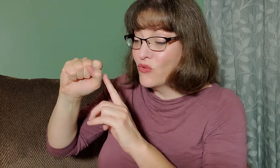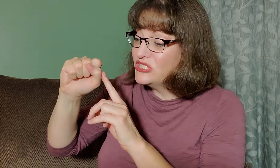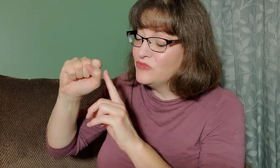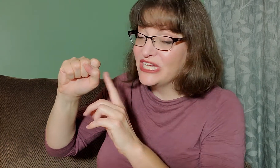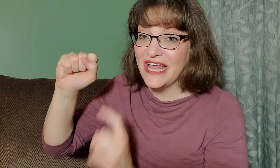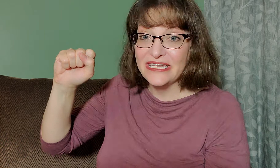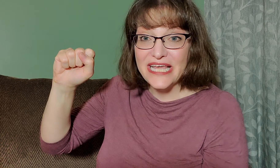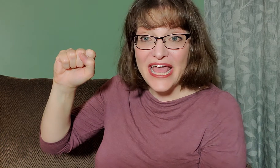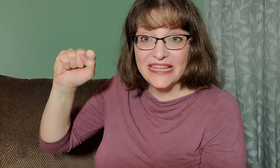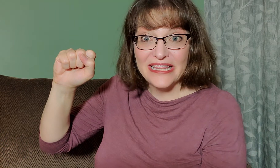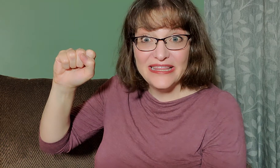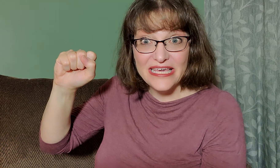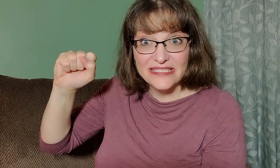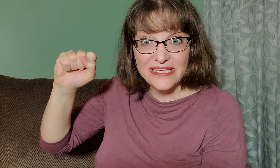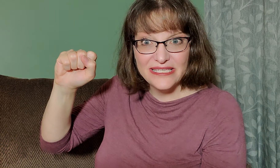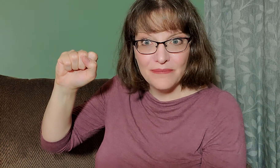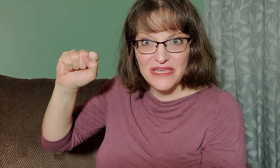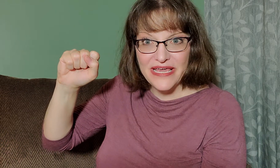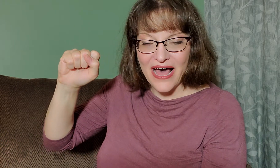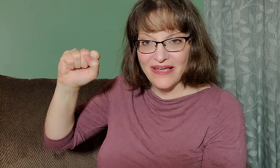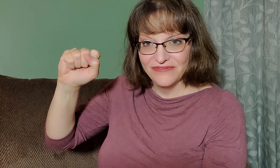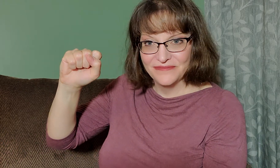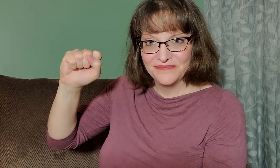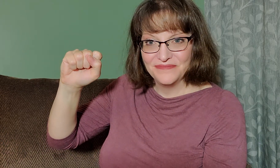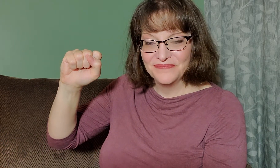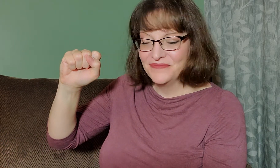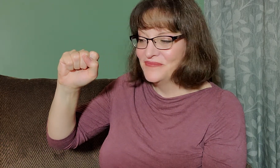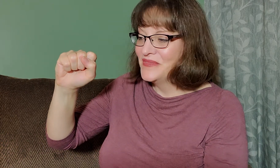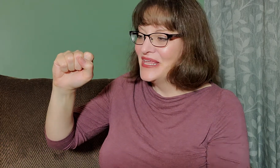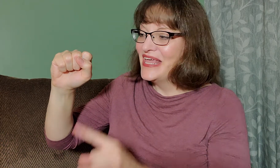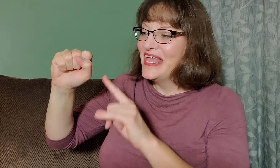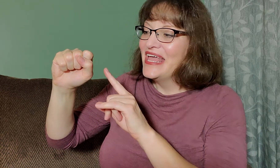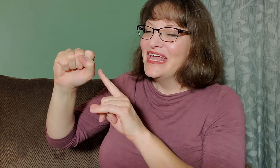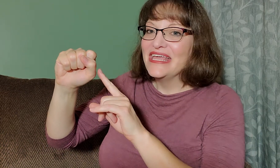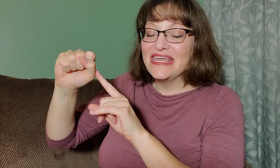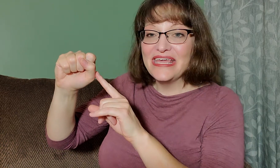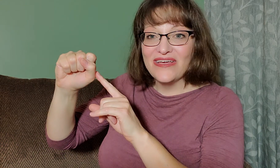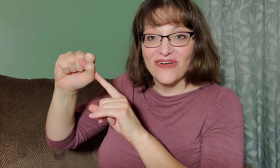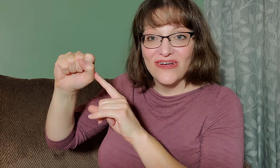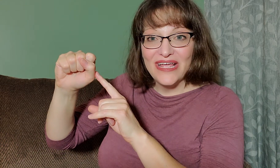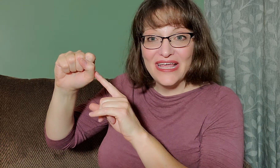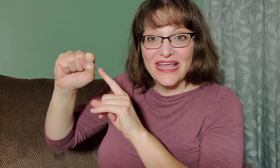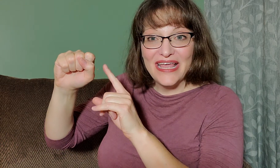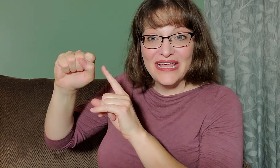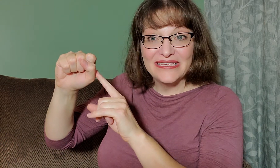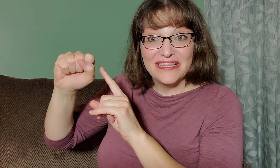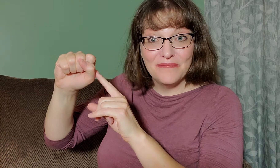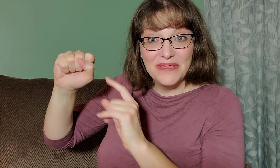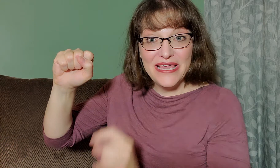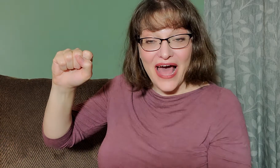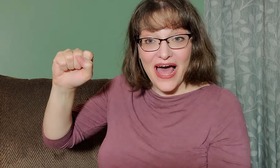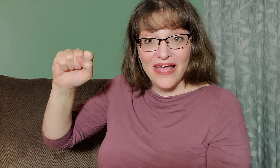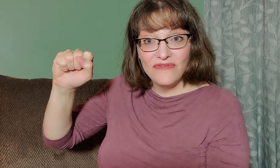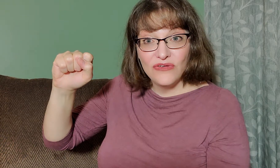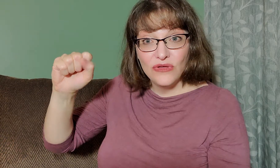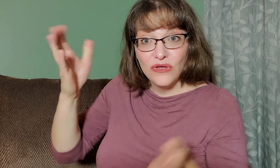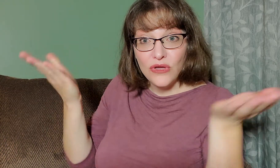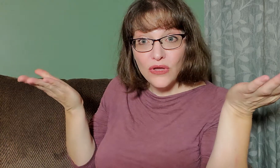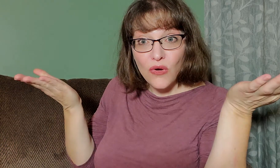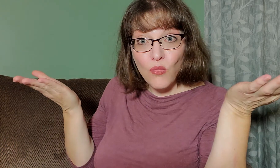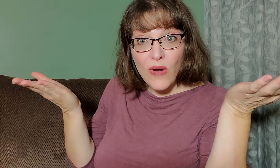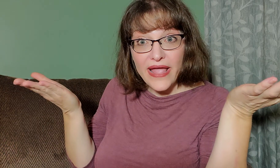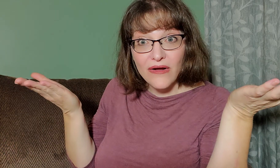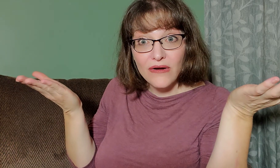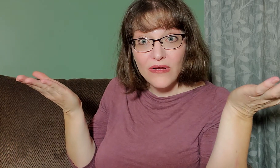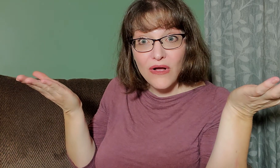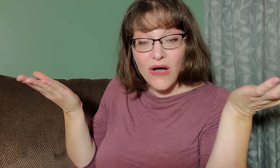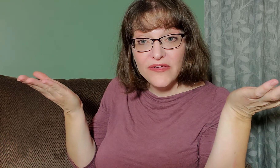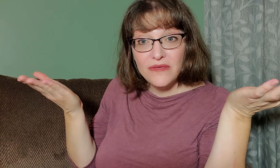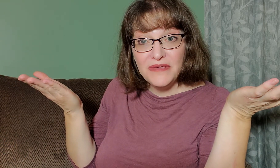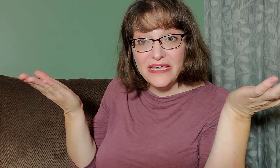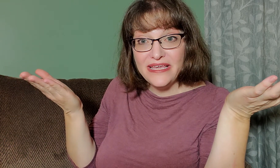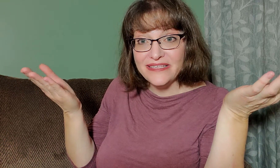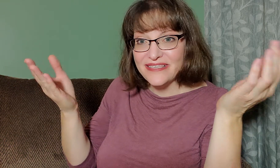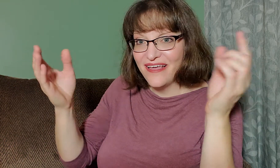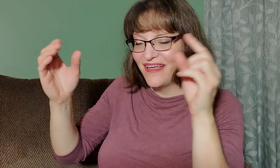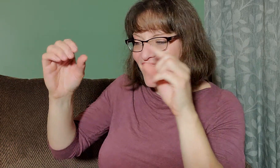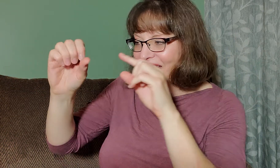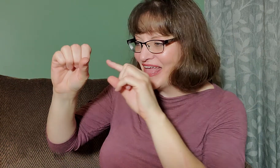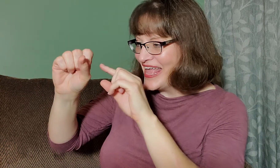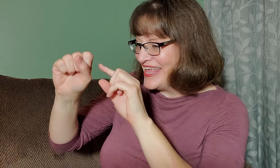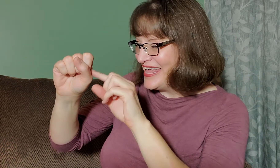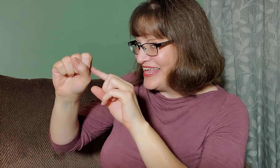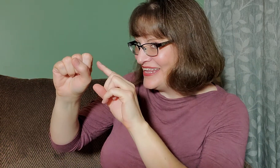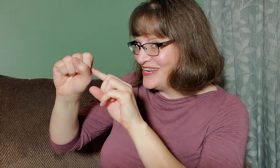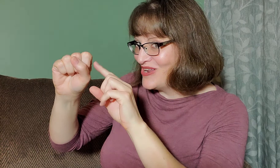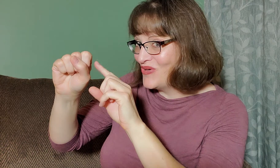going to pretend that this is a beehive. Here is the beehive. Where are the bees? Hidden